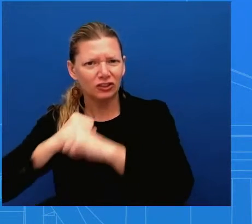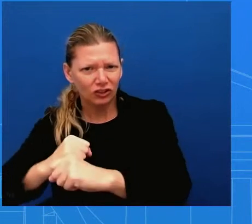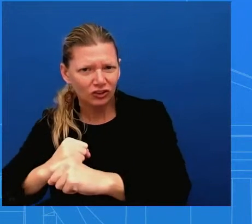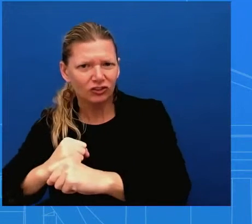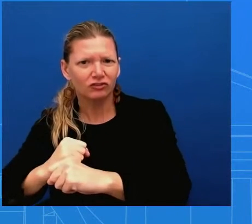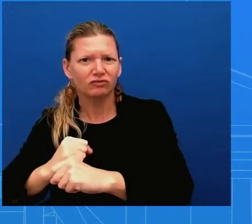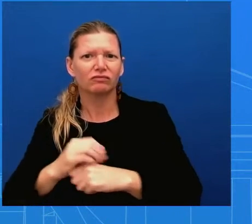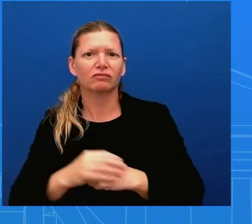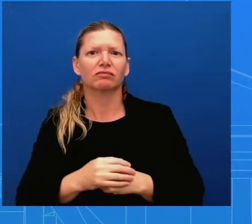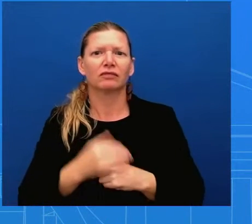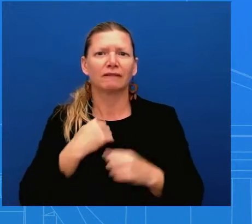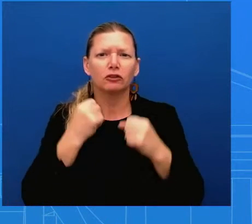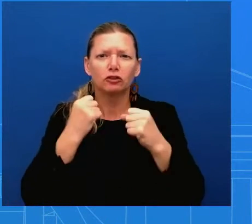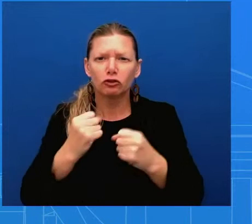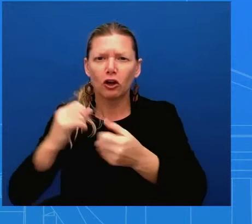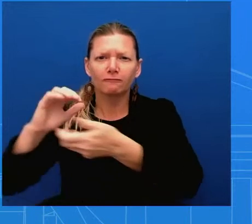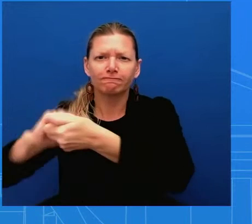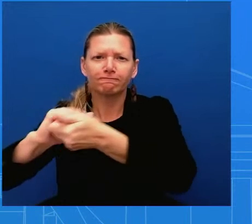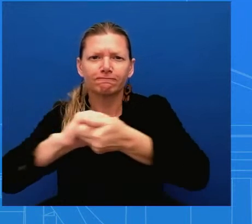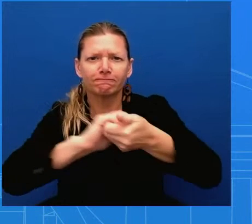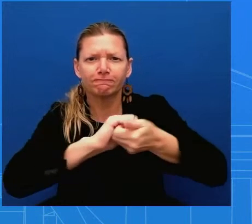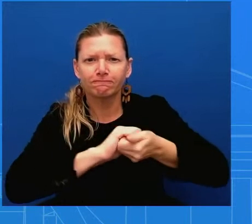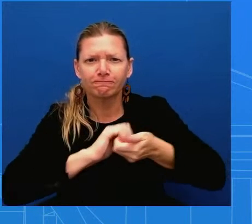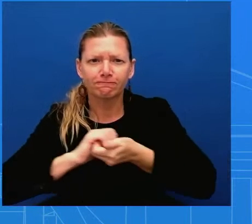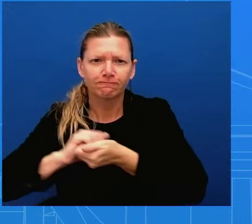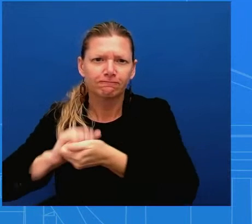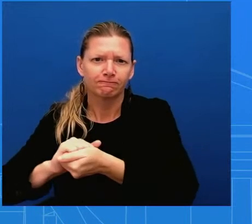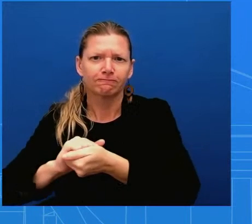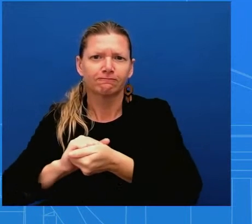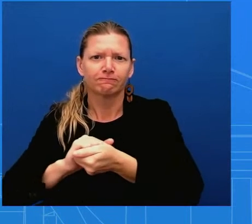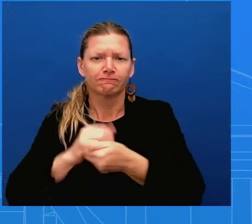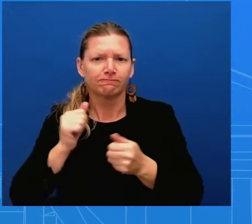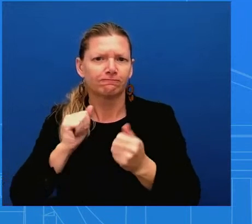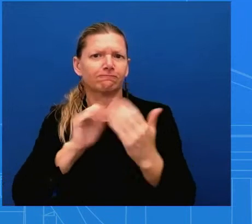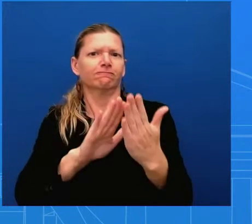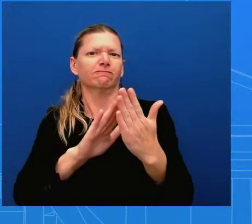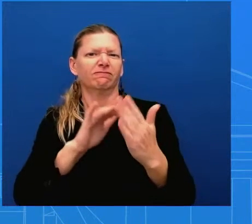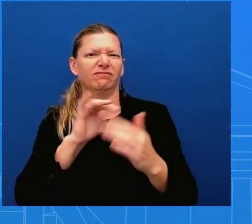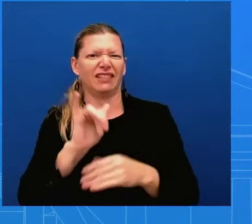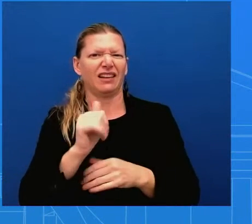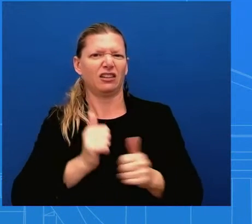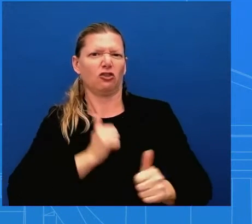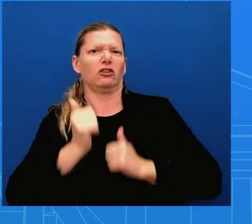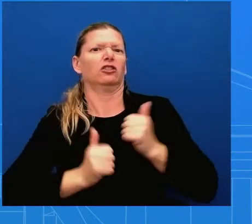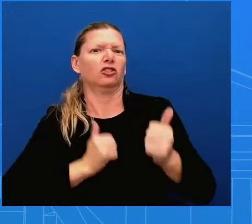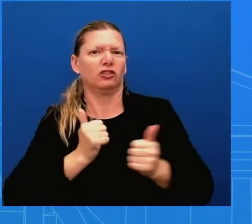We are pursuing this vision every day. Nine, we are urgently and relentlessly